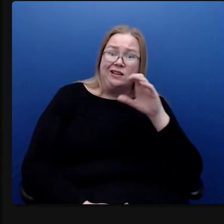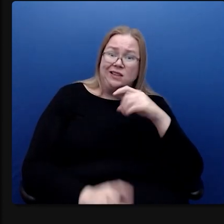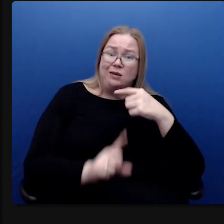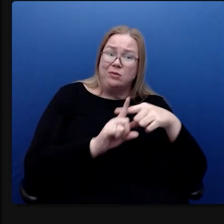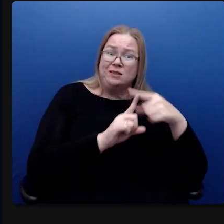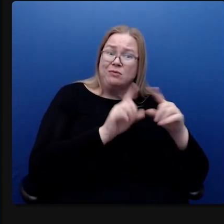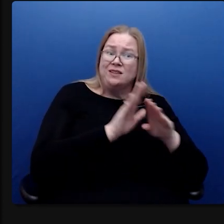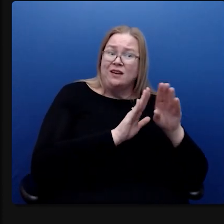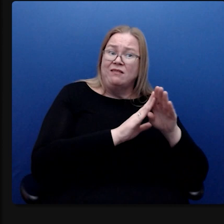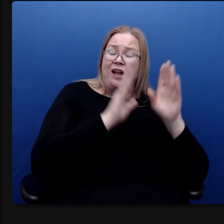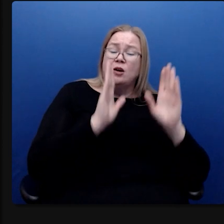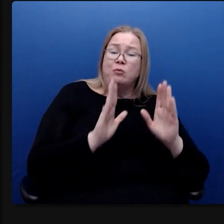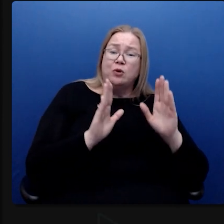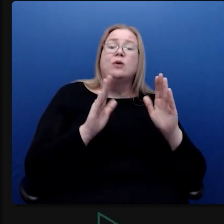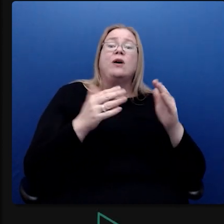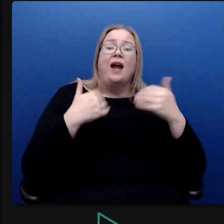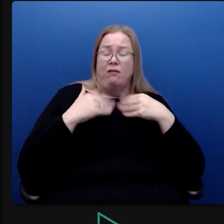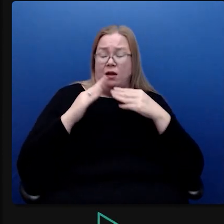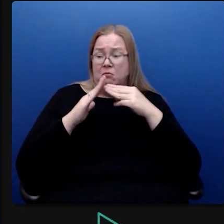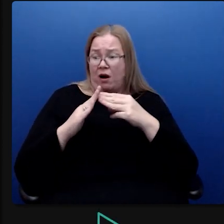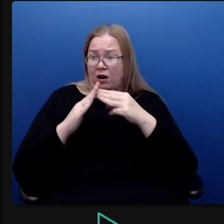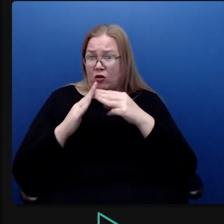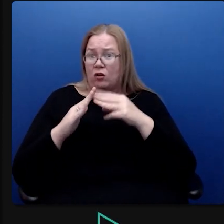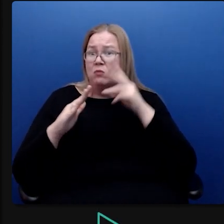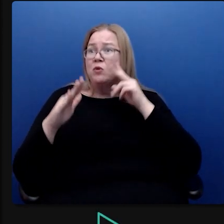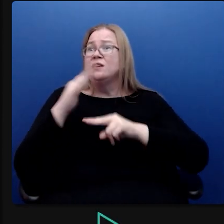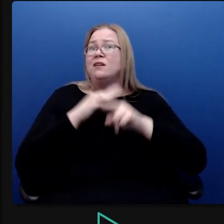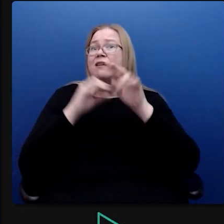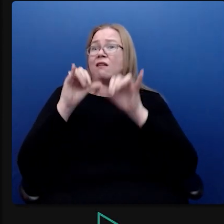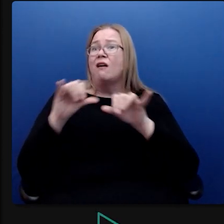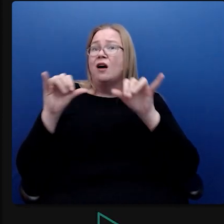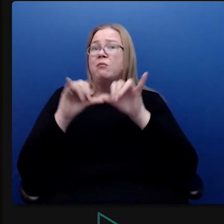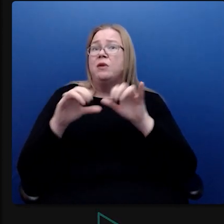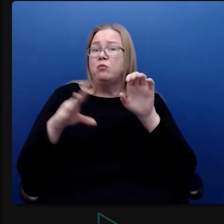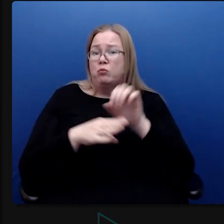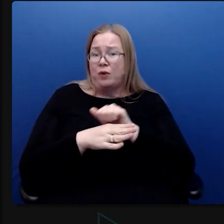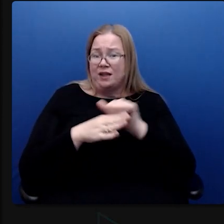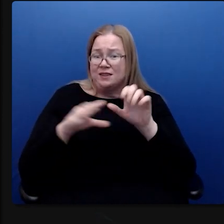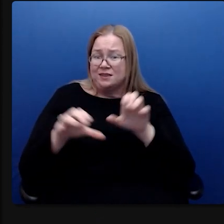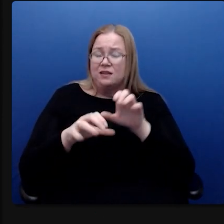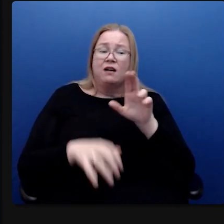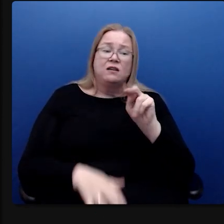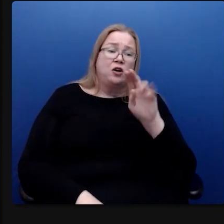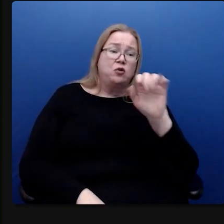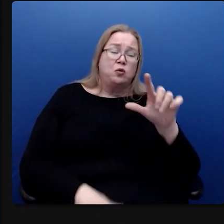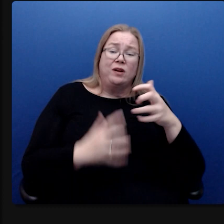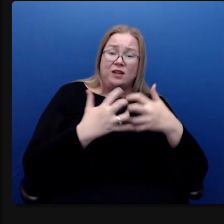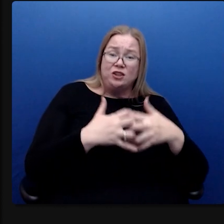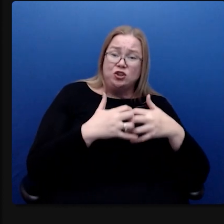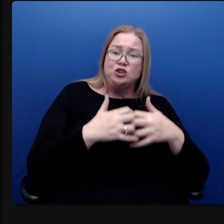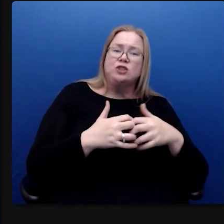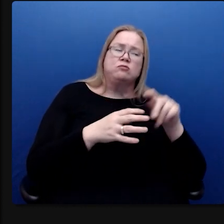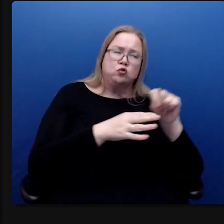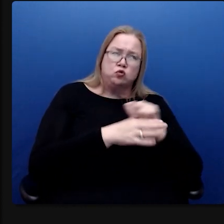Now for any C++ developer, there is a model predicting common practices. For Unreal Engine,